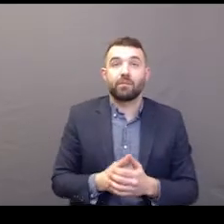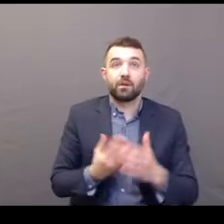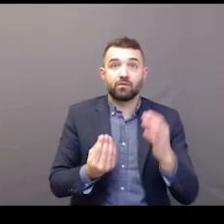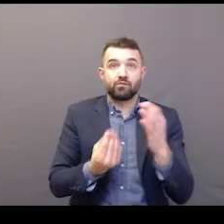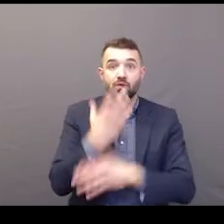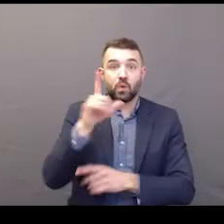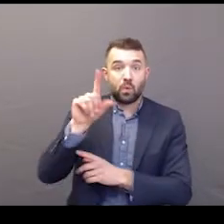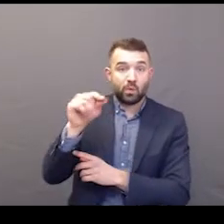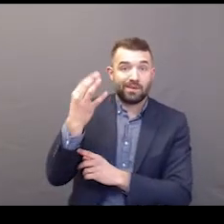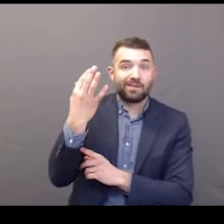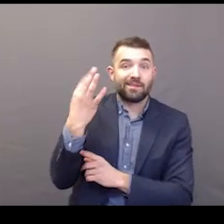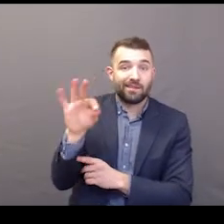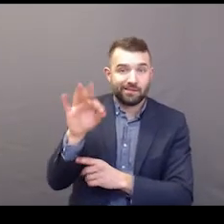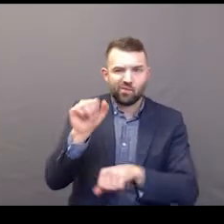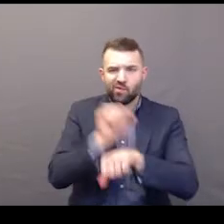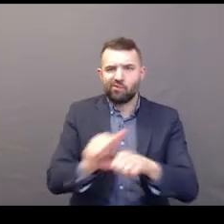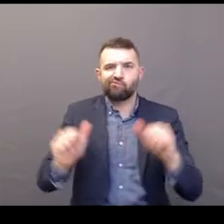we’ve been working with our agency and city partners